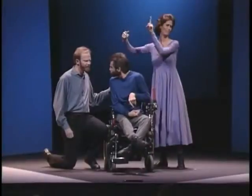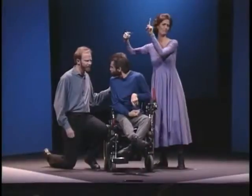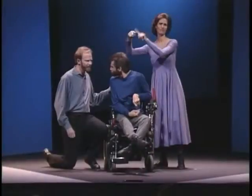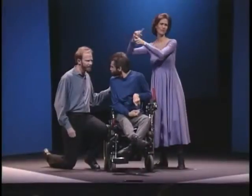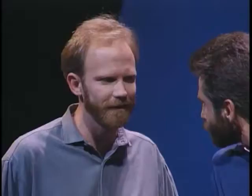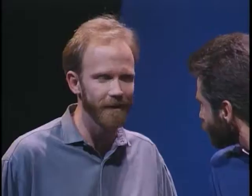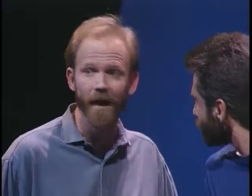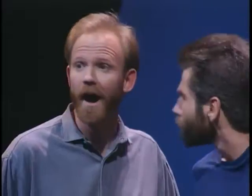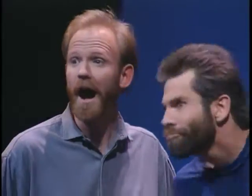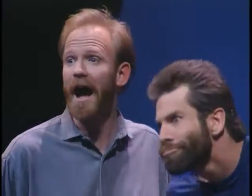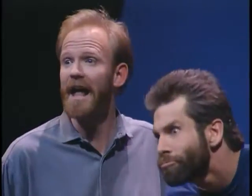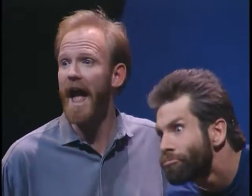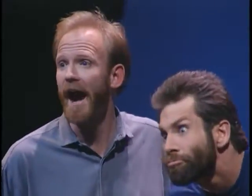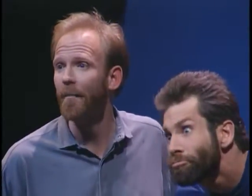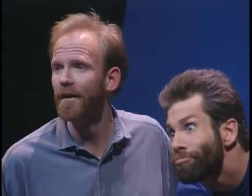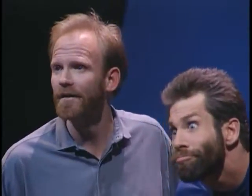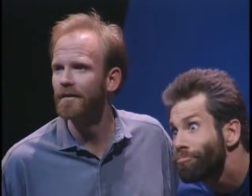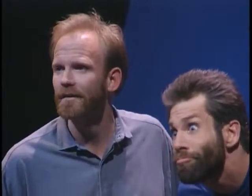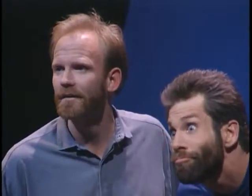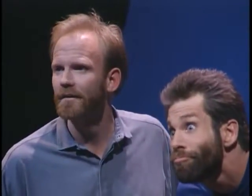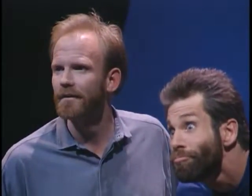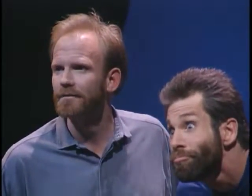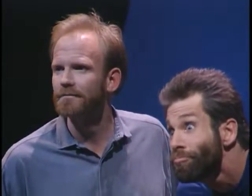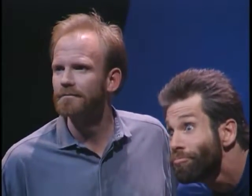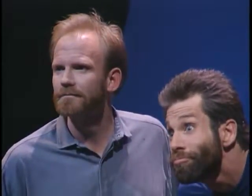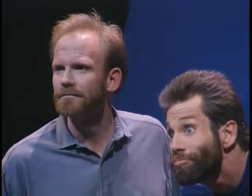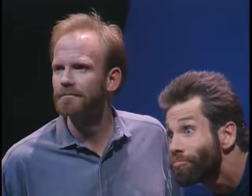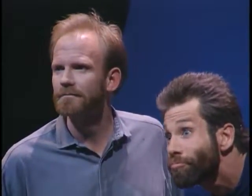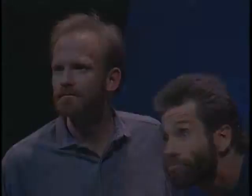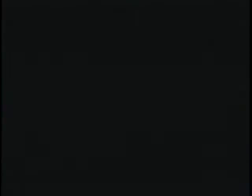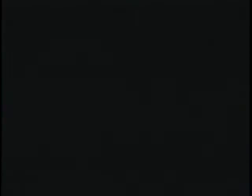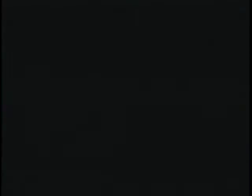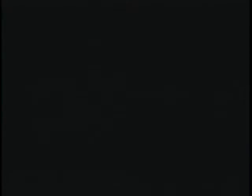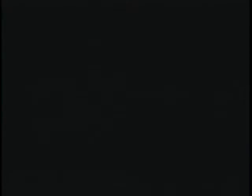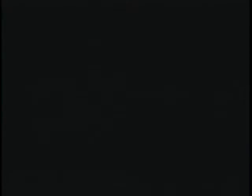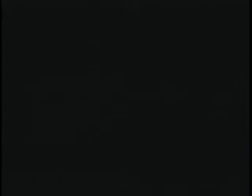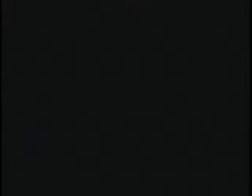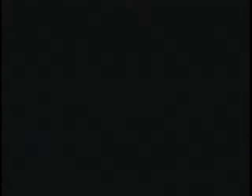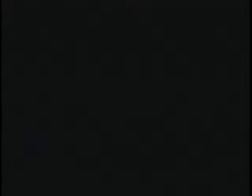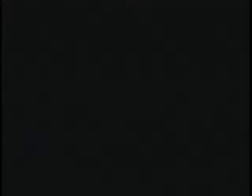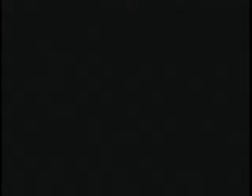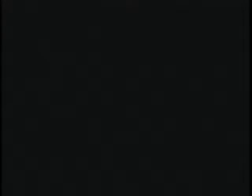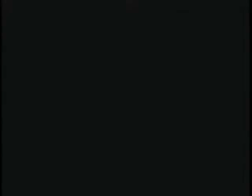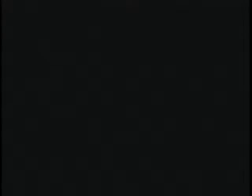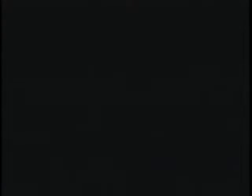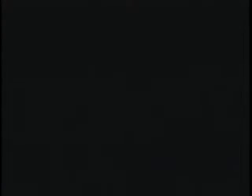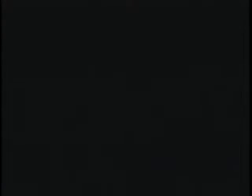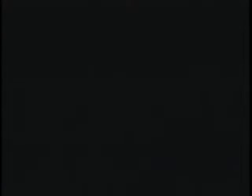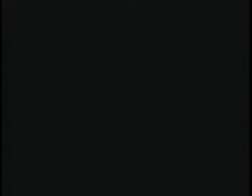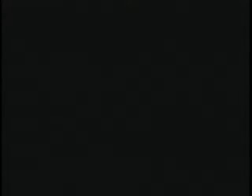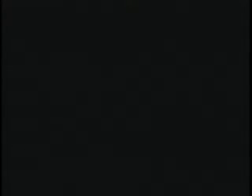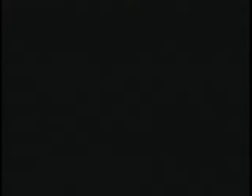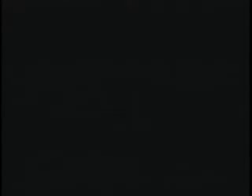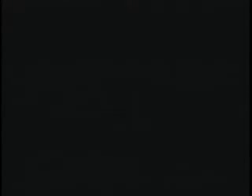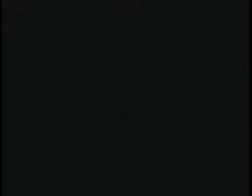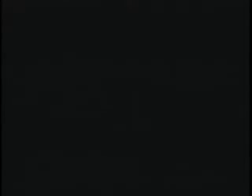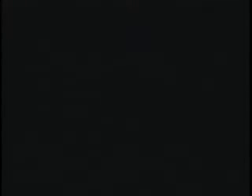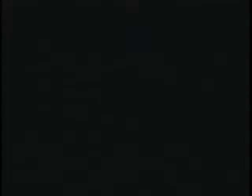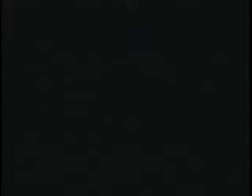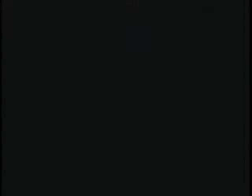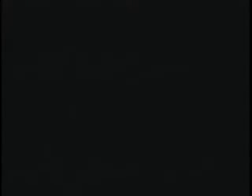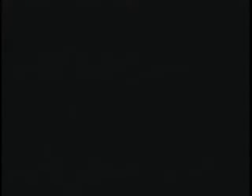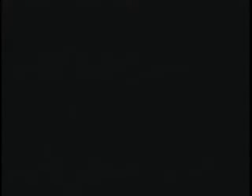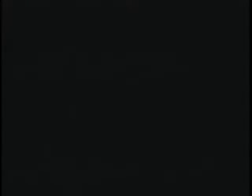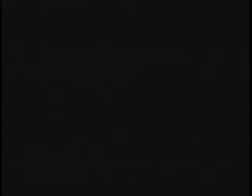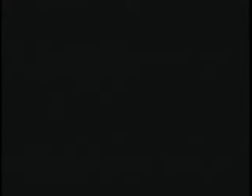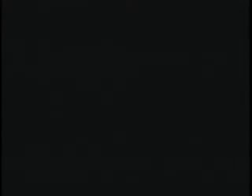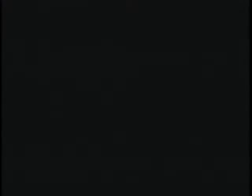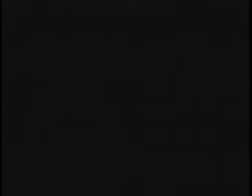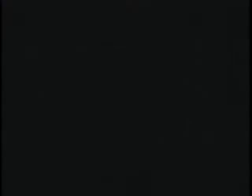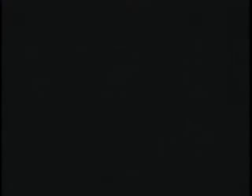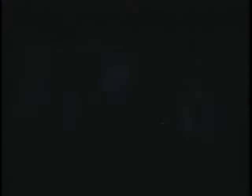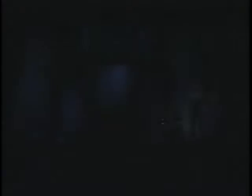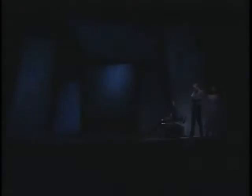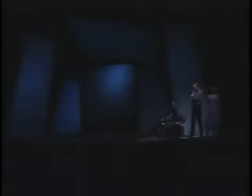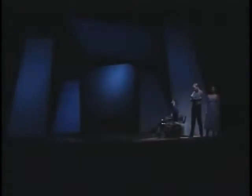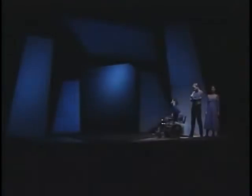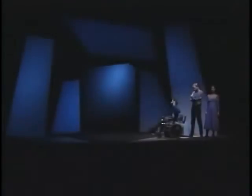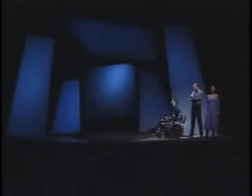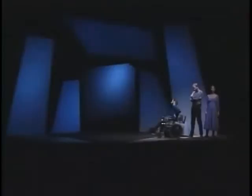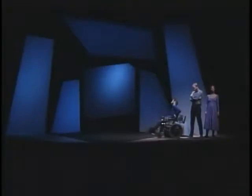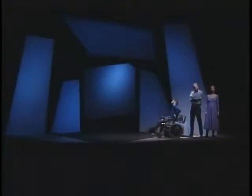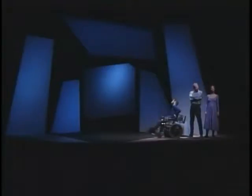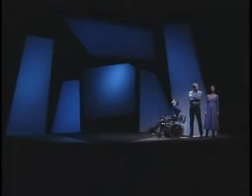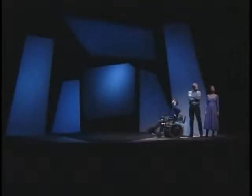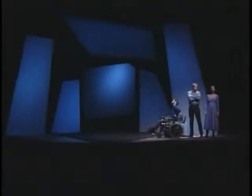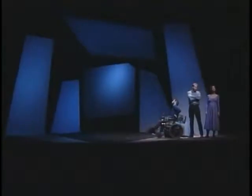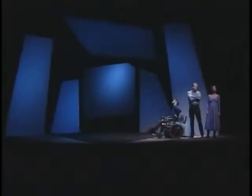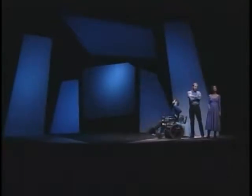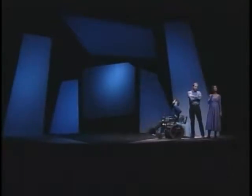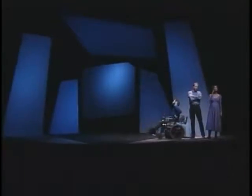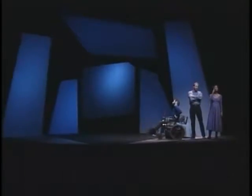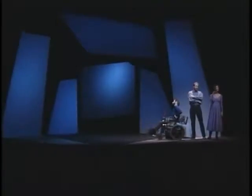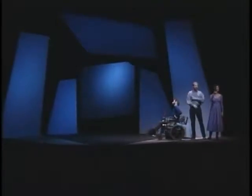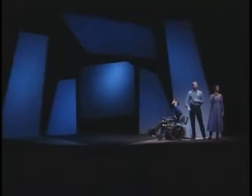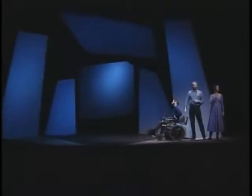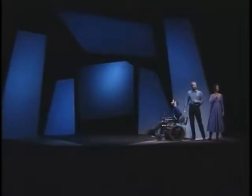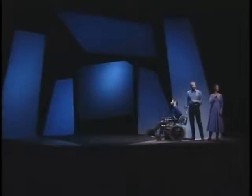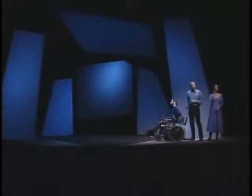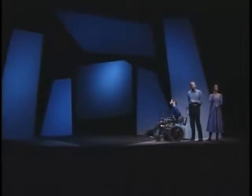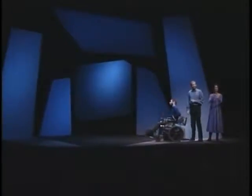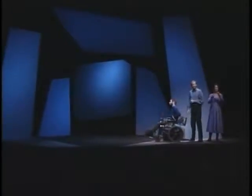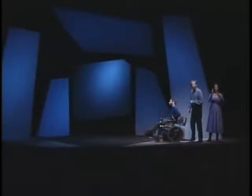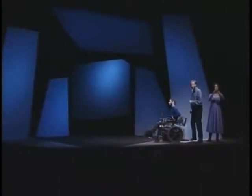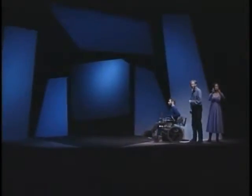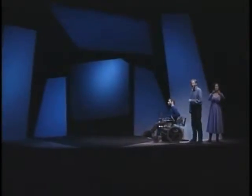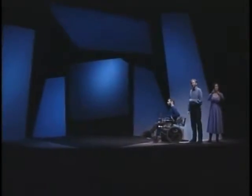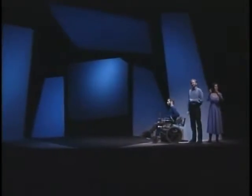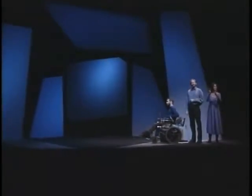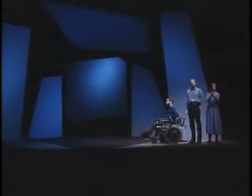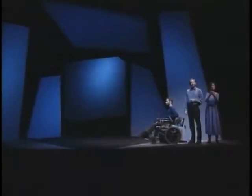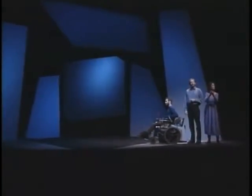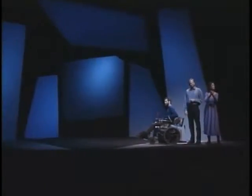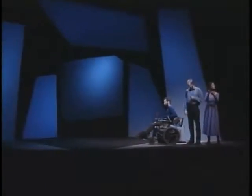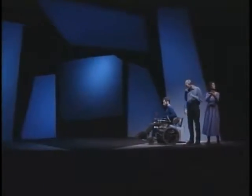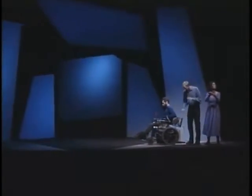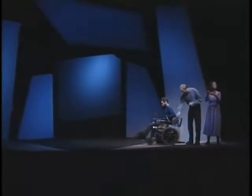I am I come in contact with a variety of people during the course of a week